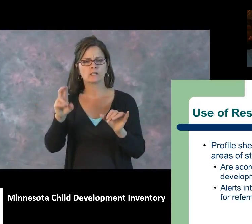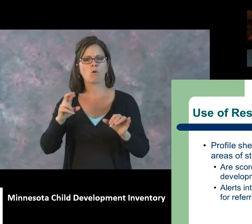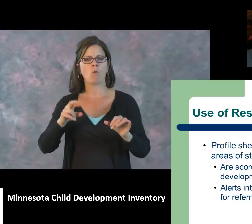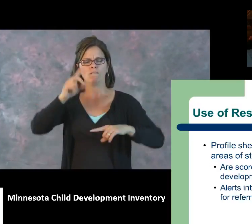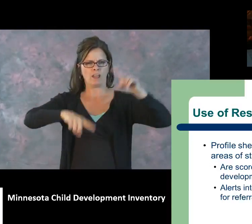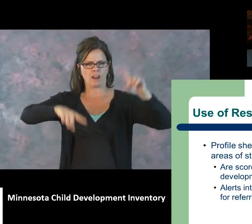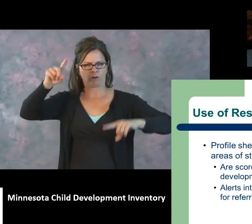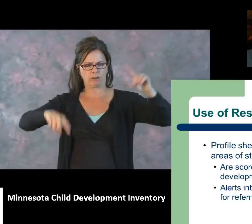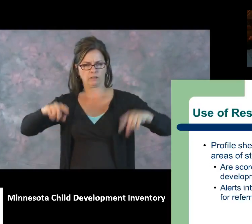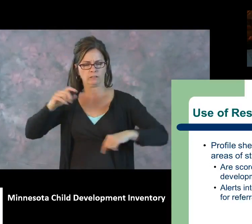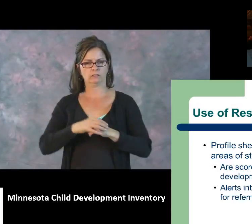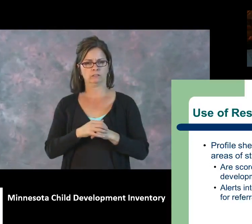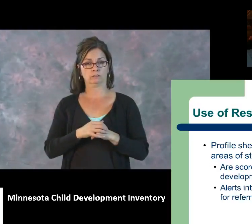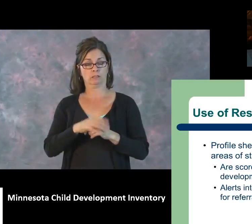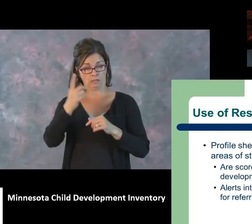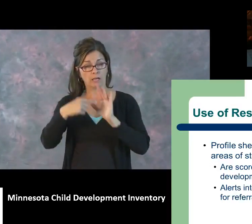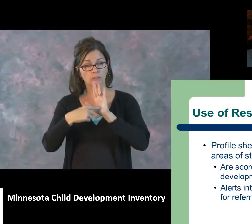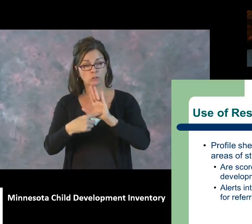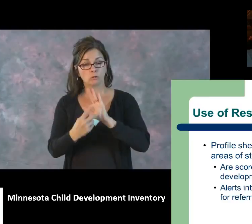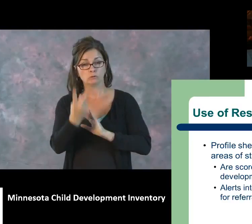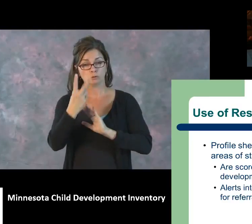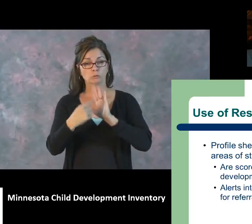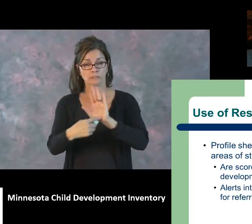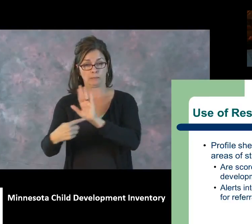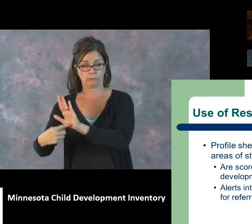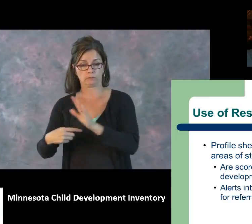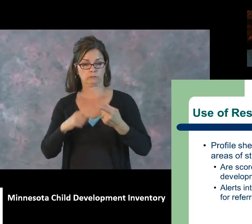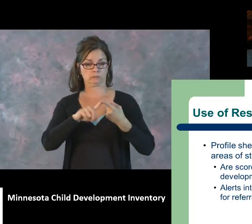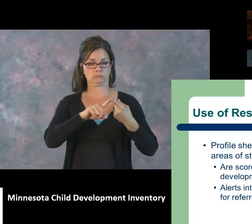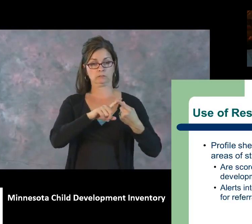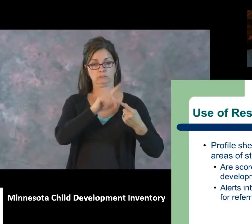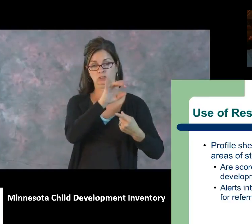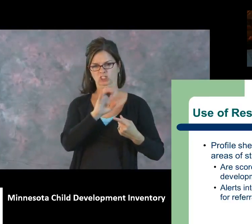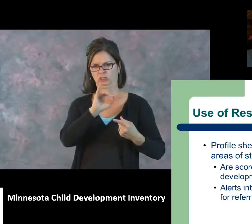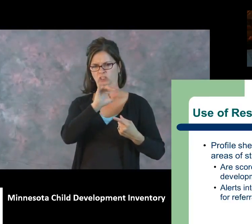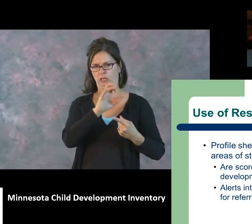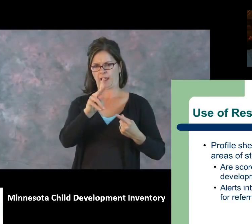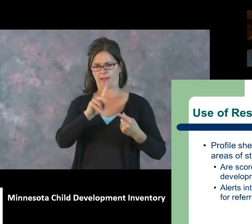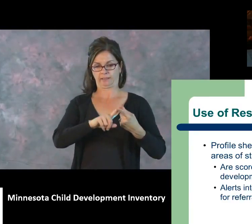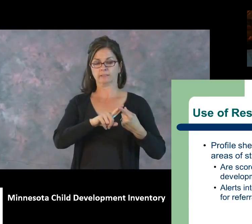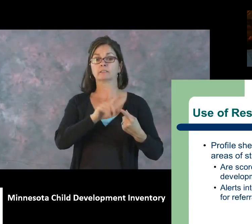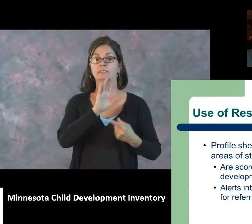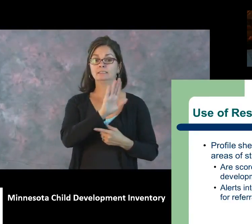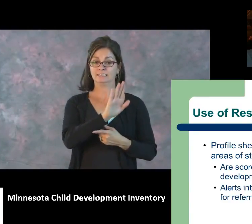We saw two very different examples of that. In the first child, Jack, the scores really varied